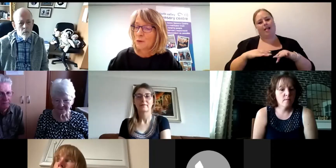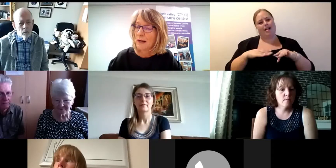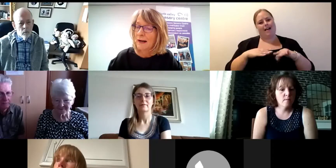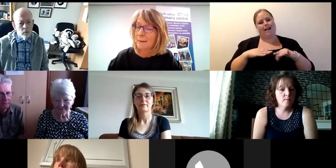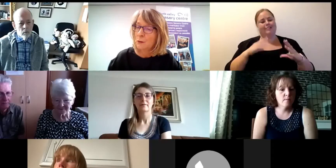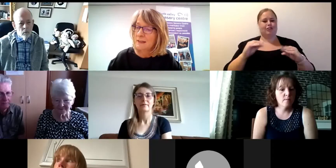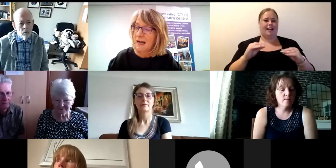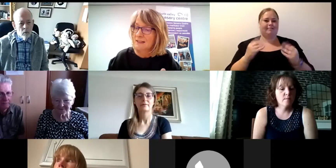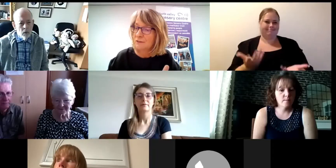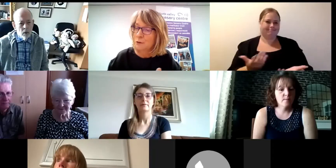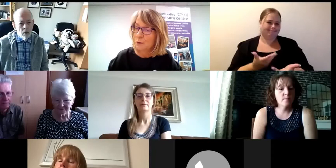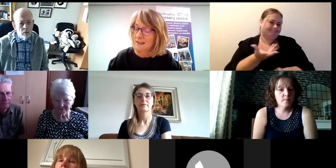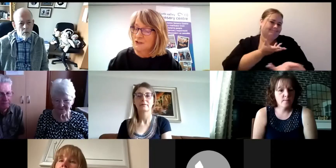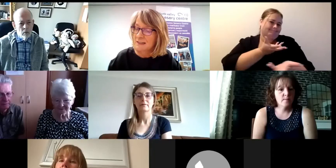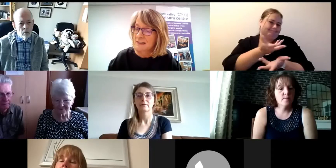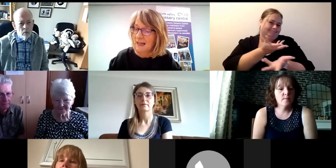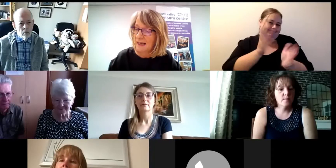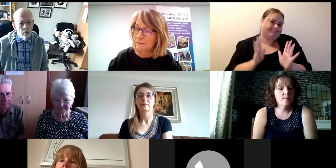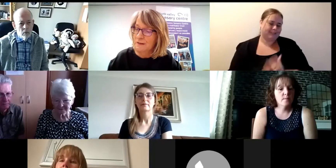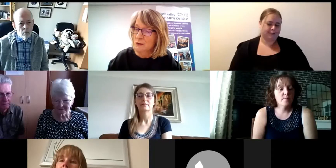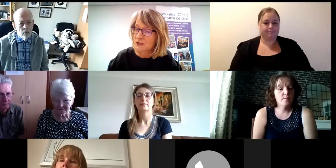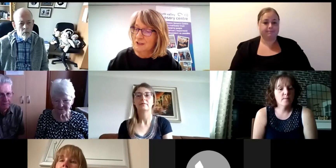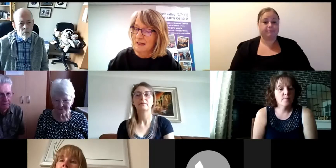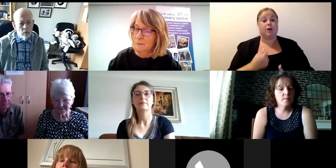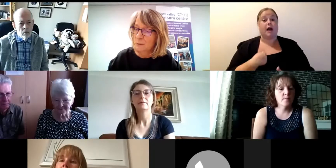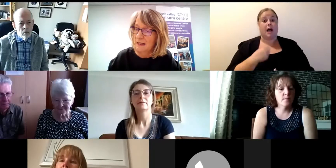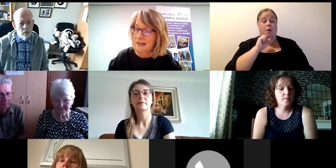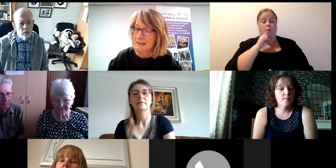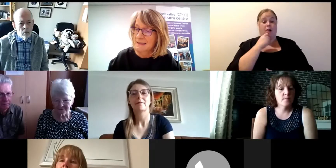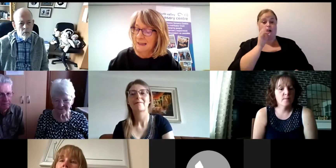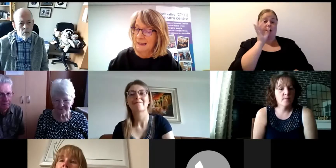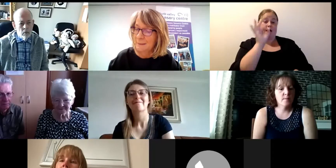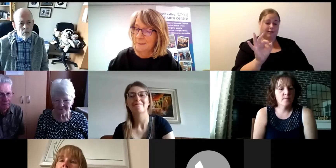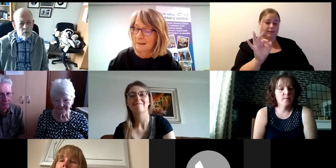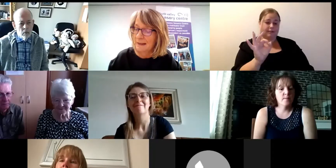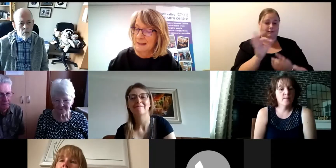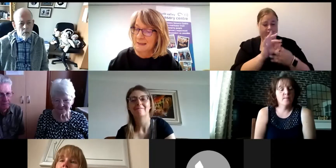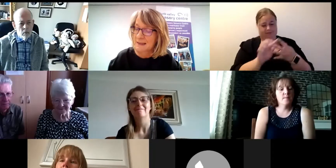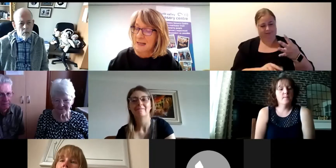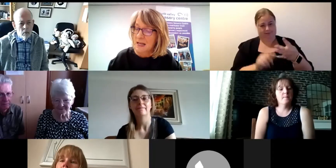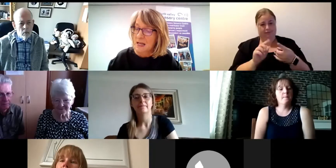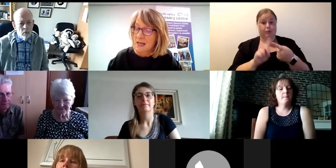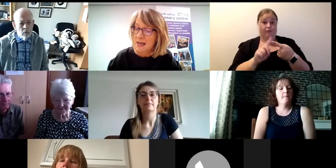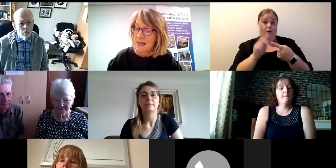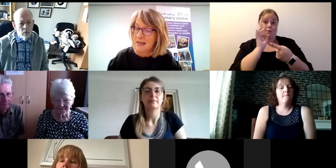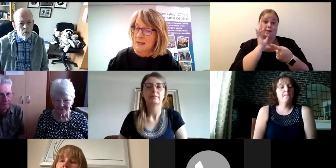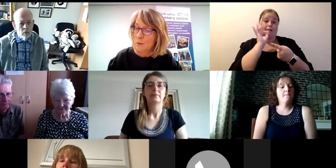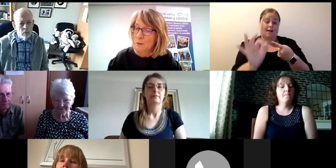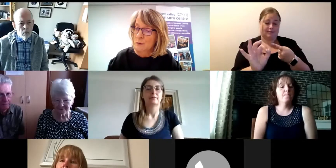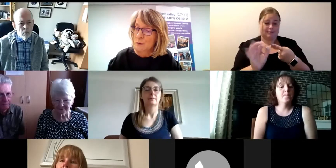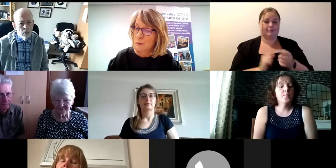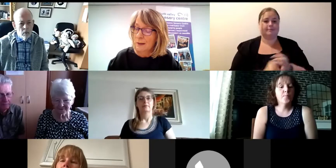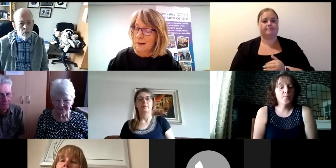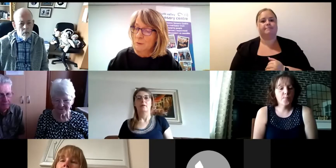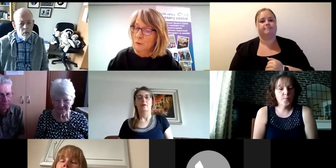So I'm going to ask a few questions. The first question I'm going to ask is, and I'm going